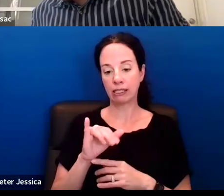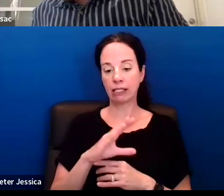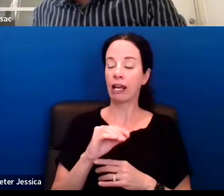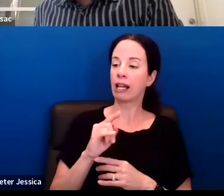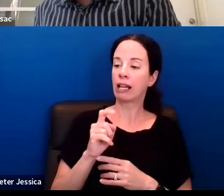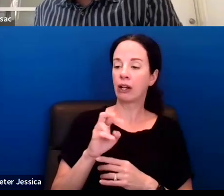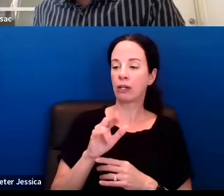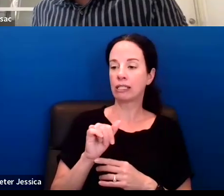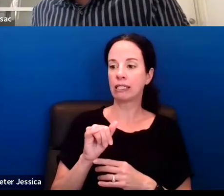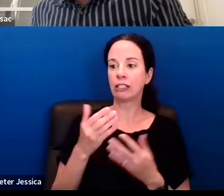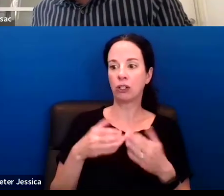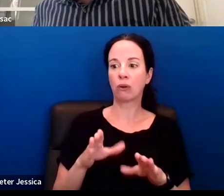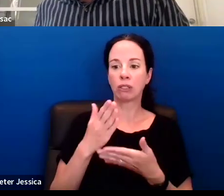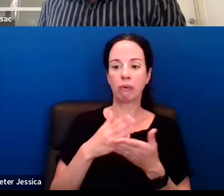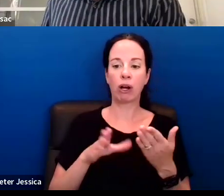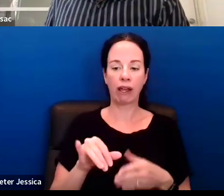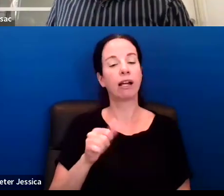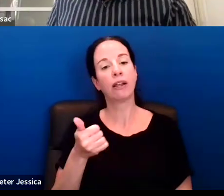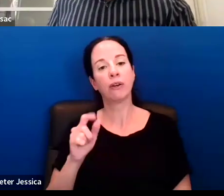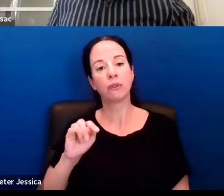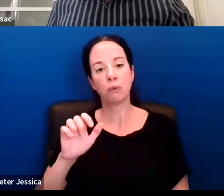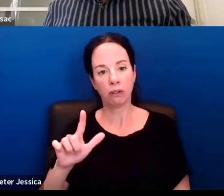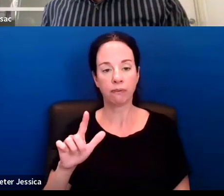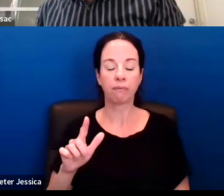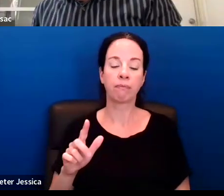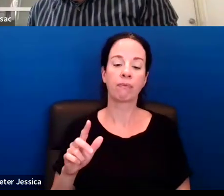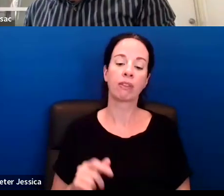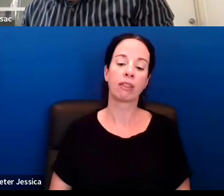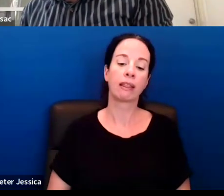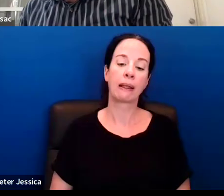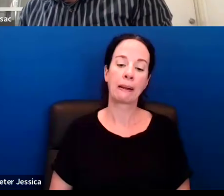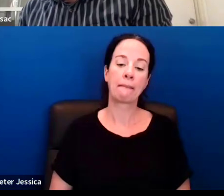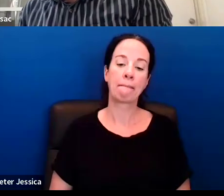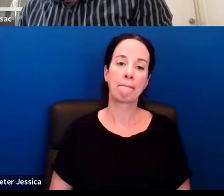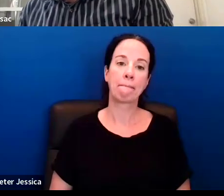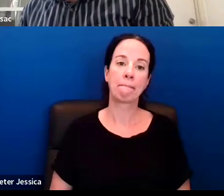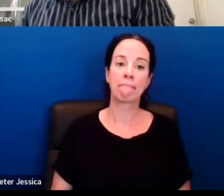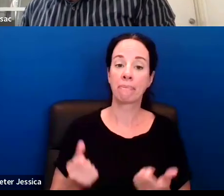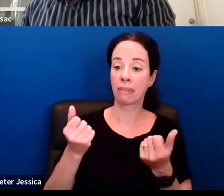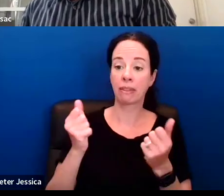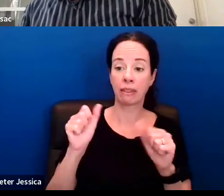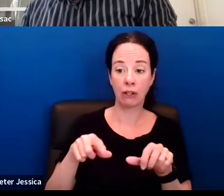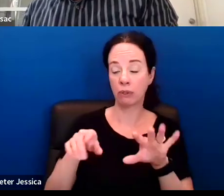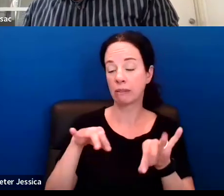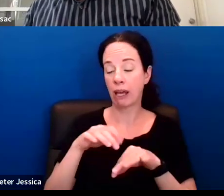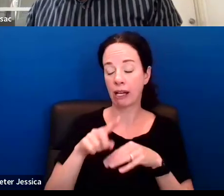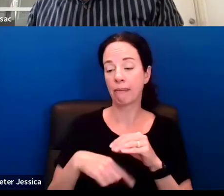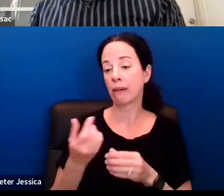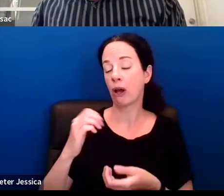that it's another tool. And so, can you tell us about the partnership between our